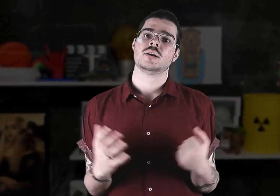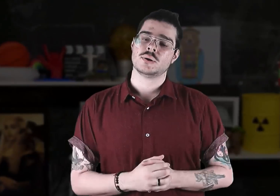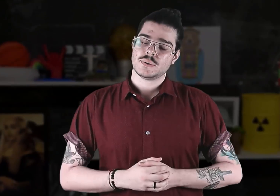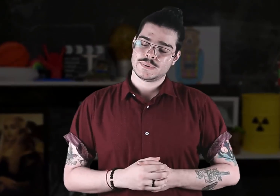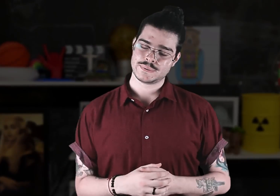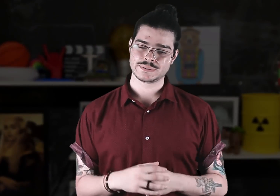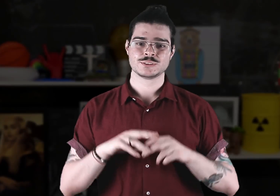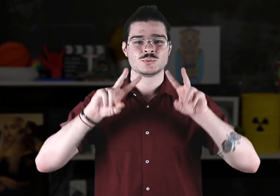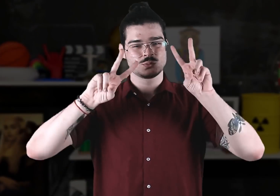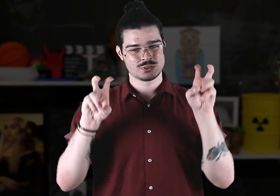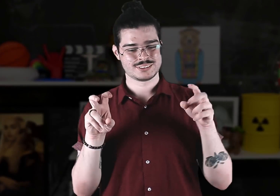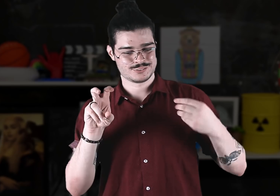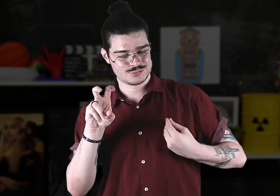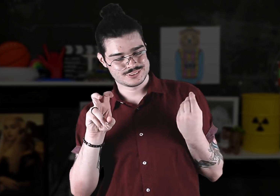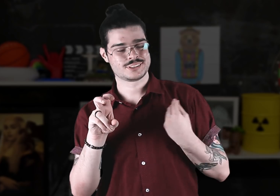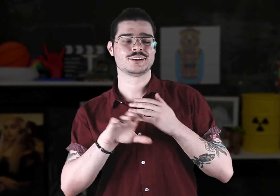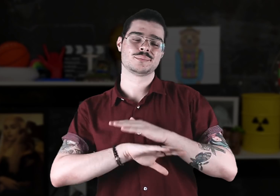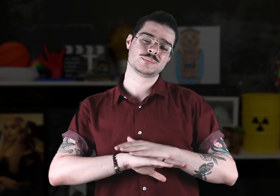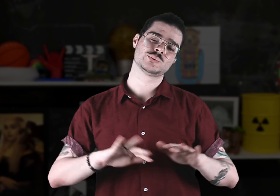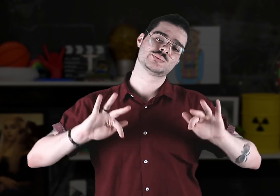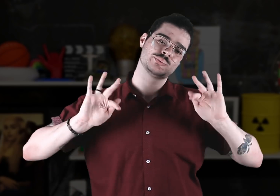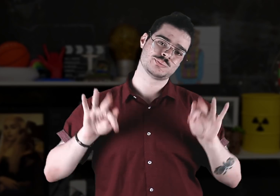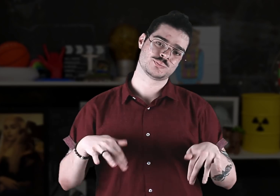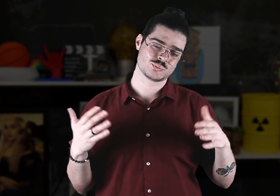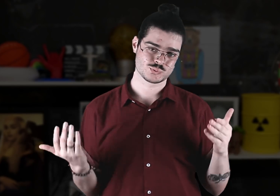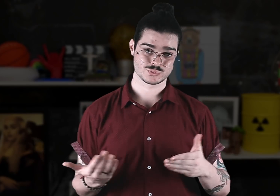Anyway, the subject of being alive is over!